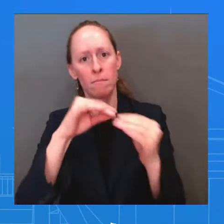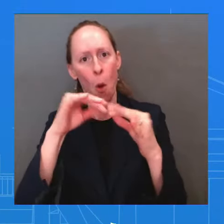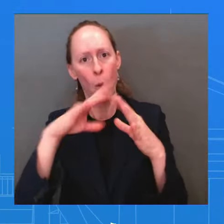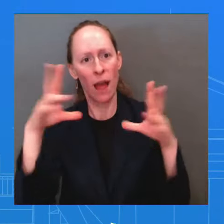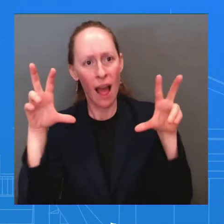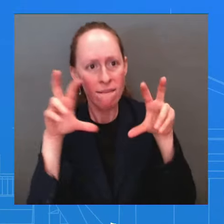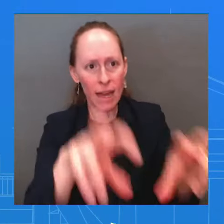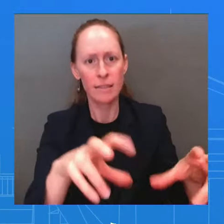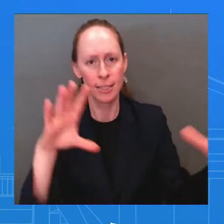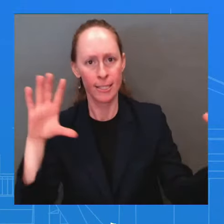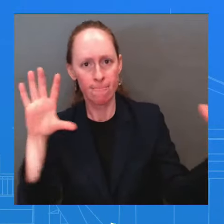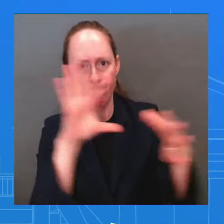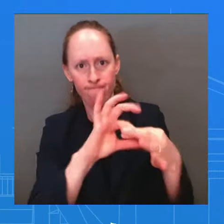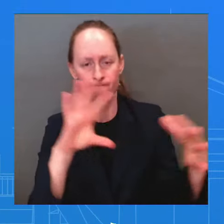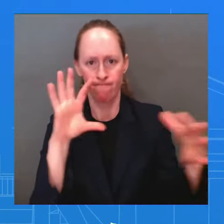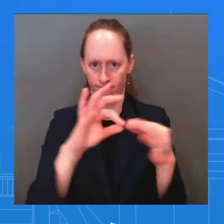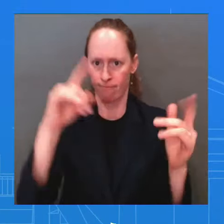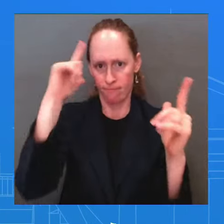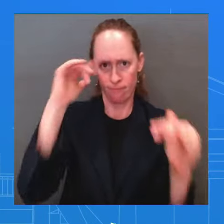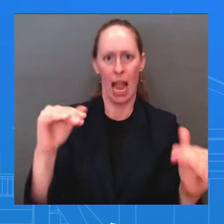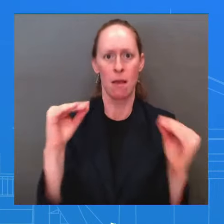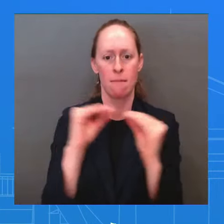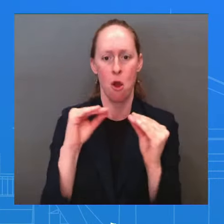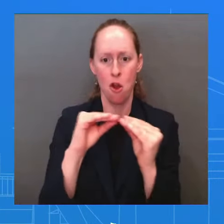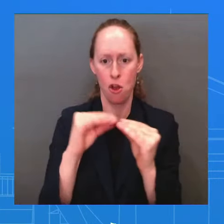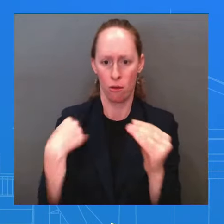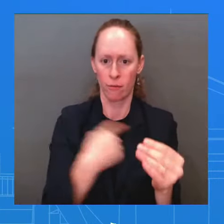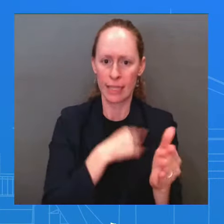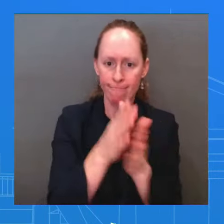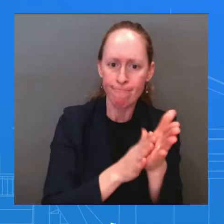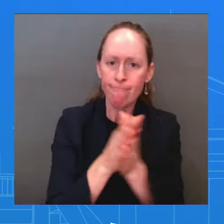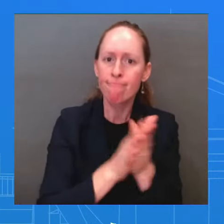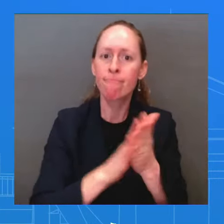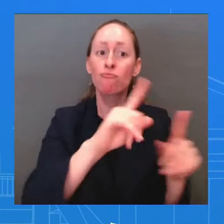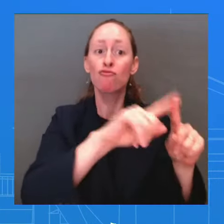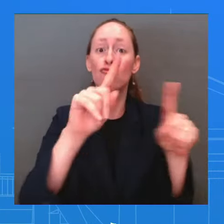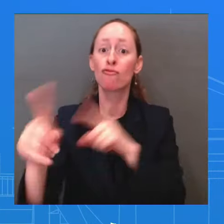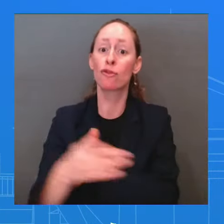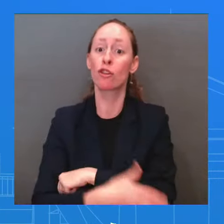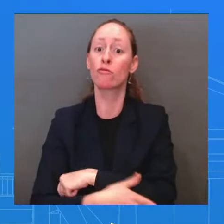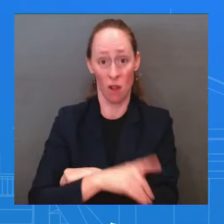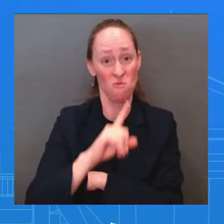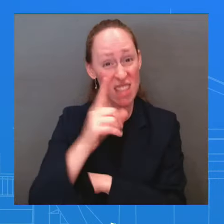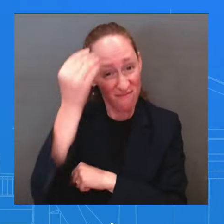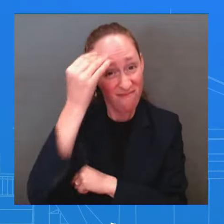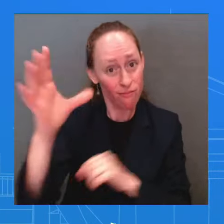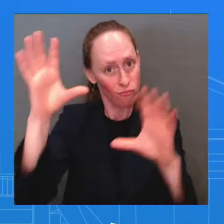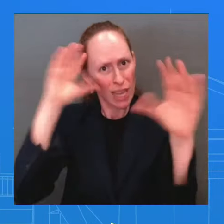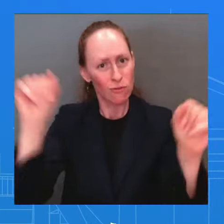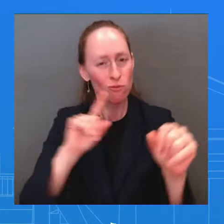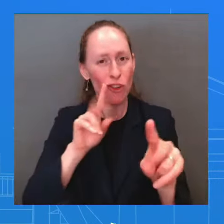across all continents and all quarters of the world. So, he is very much looking forward to the opportunity that next week provides. And, with that, I'd be happy to take your questions.